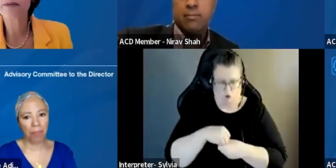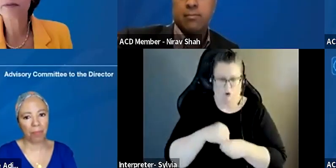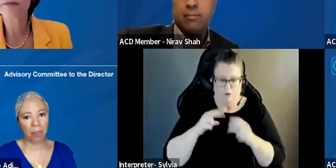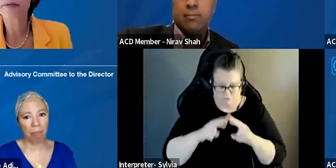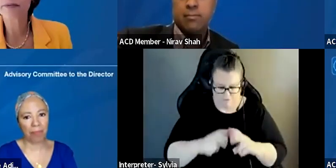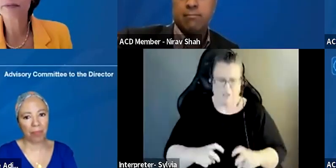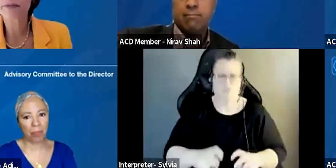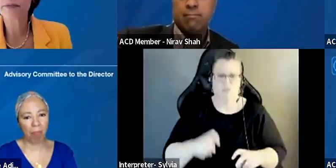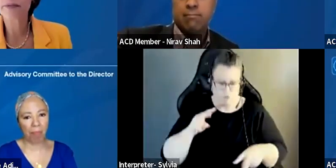Any last questions for Dr. Walensky?